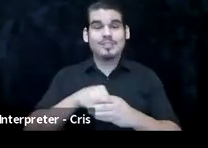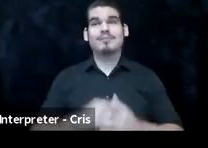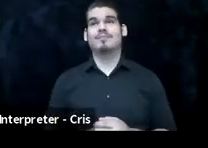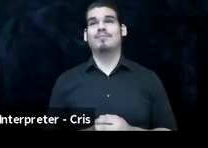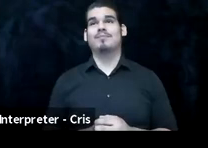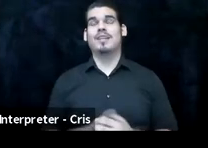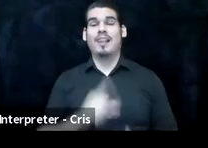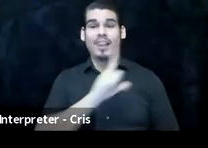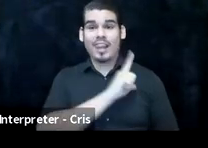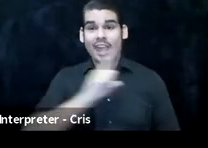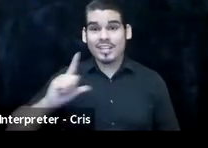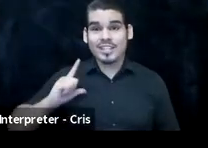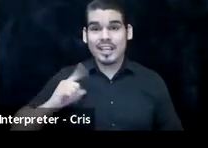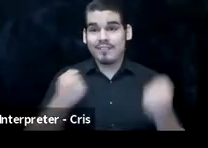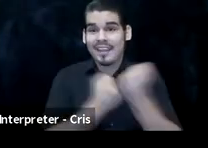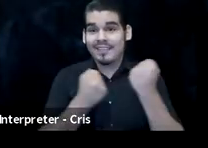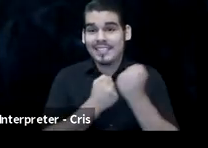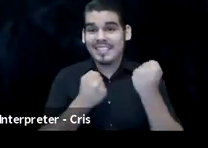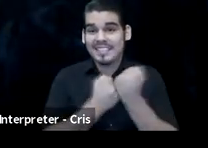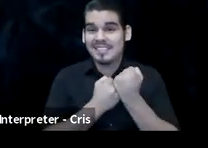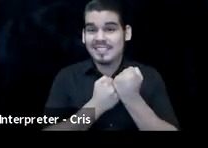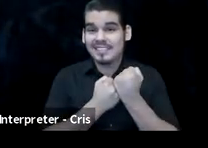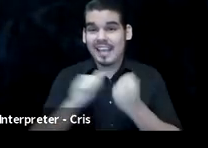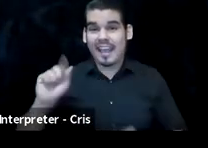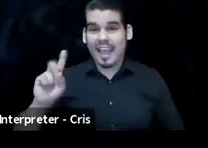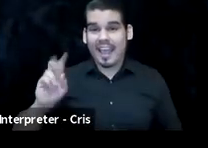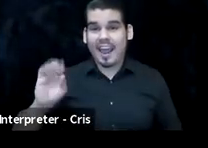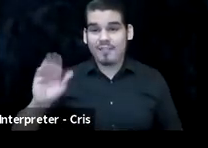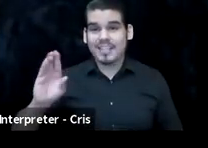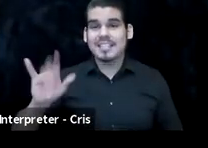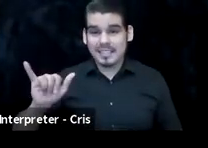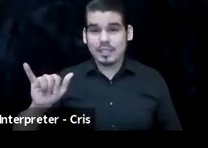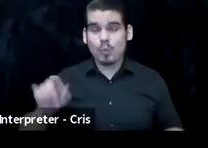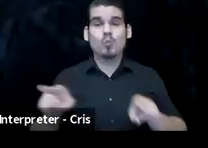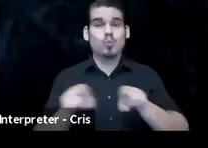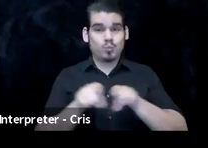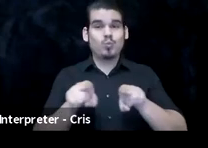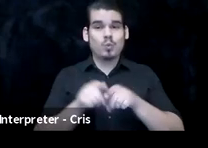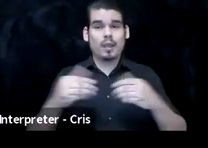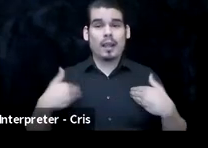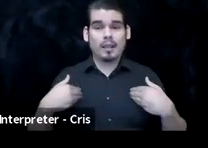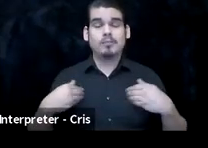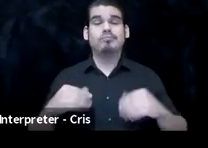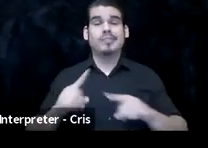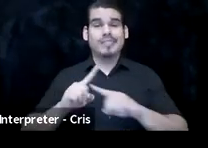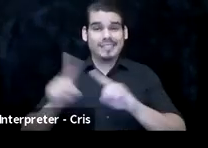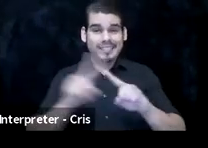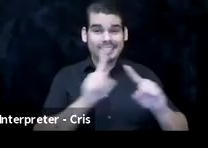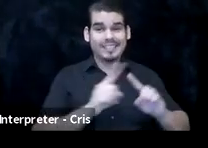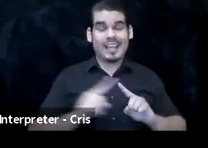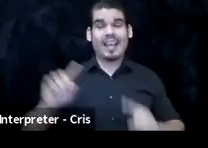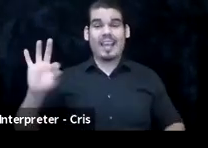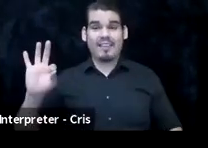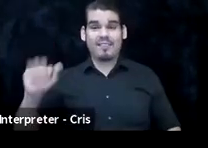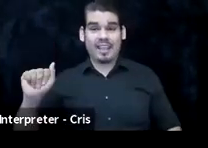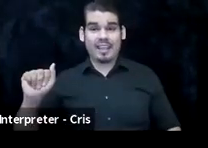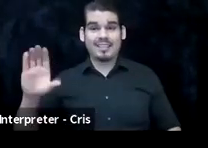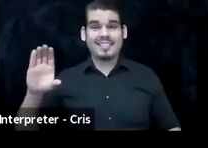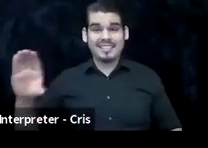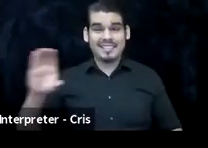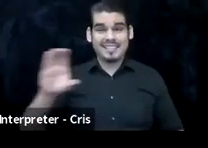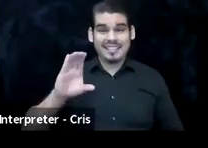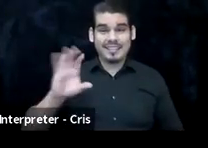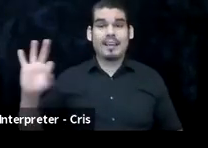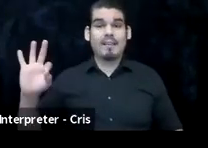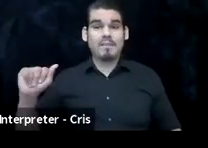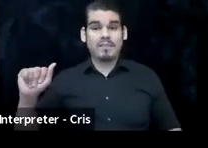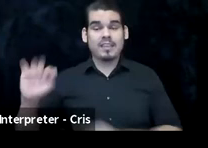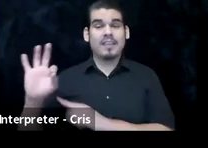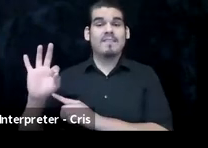Katherine Squire: This is also where we bring in a lot of our system partners, so we have partner organizations like FA triple C So those are faculty member of faculty Member organization.